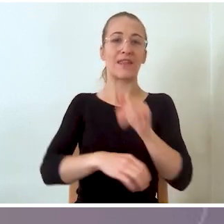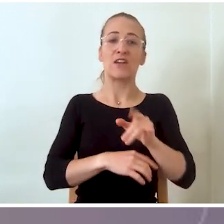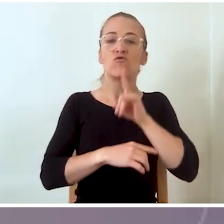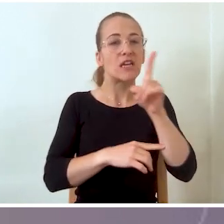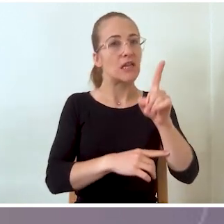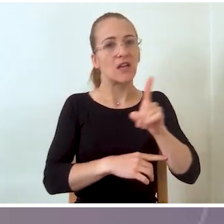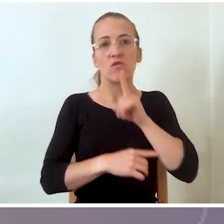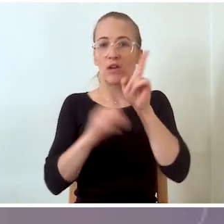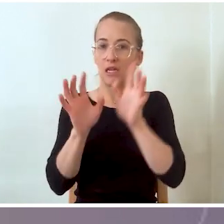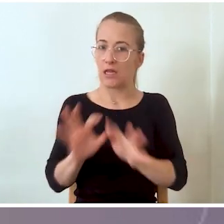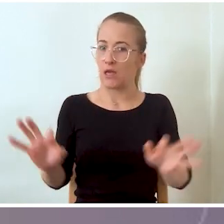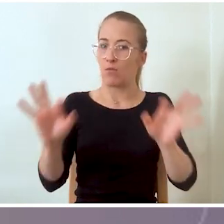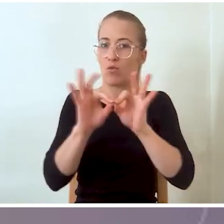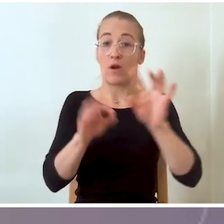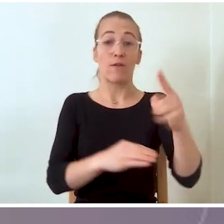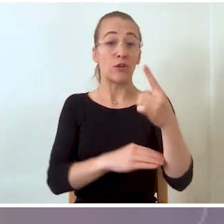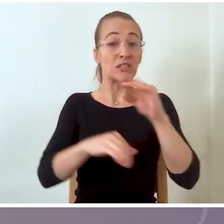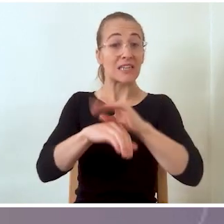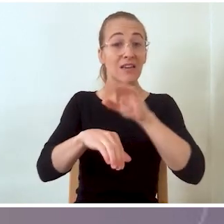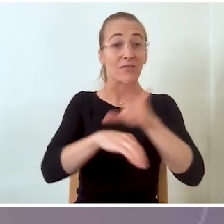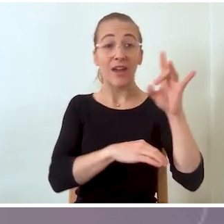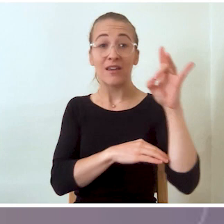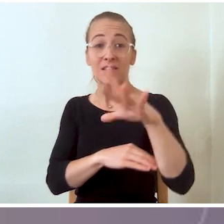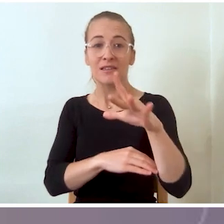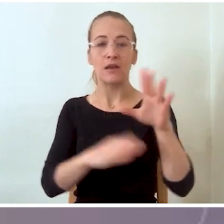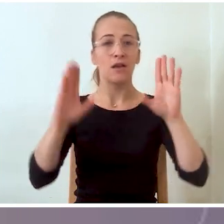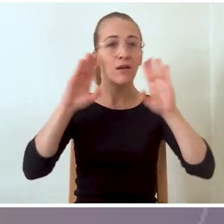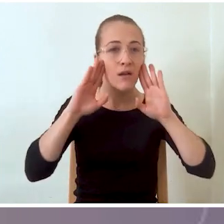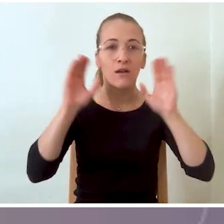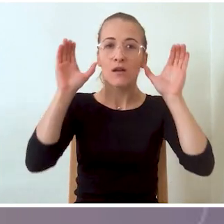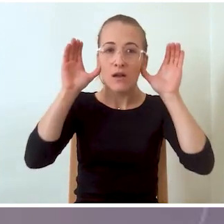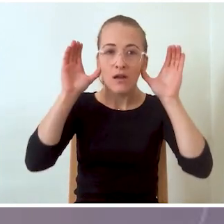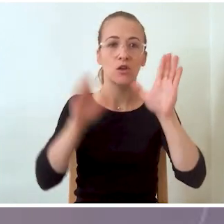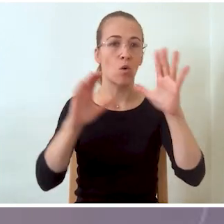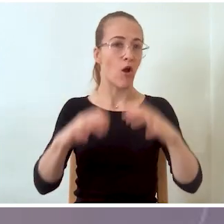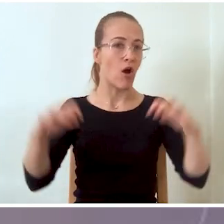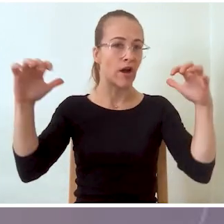So the first piece of advice is listen to your audience and question yourself.